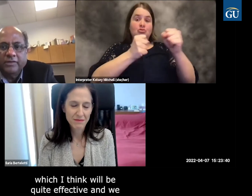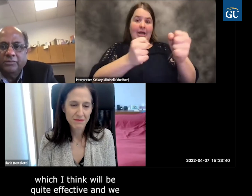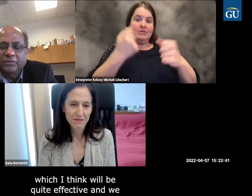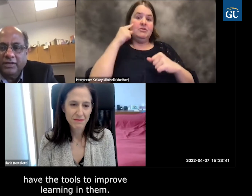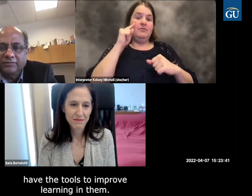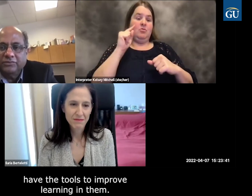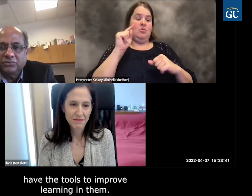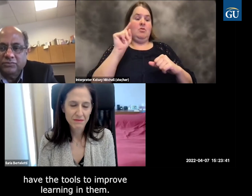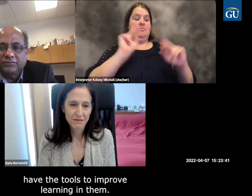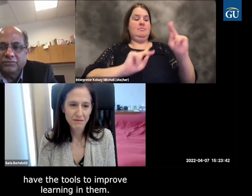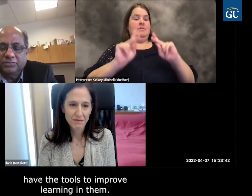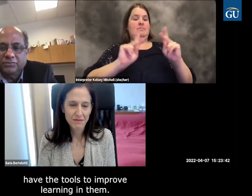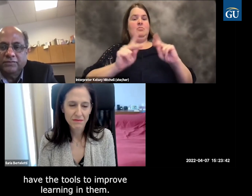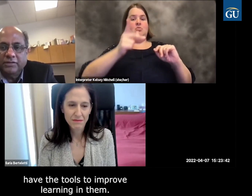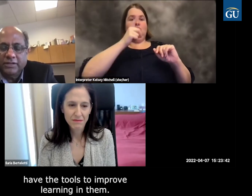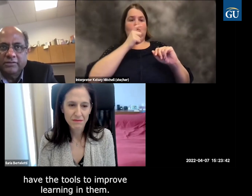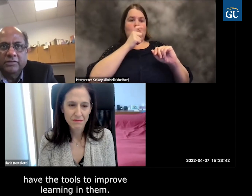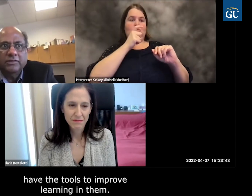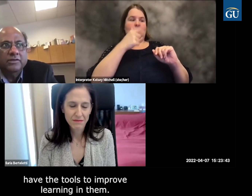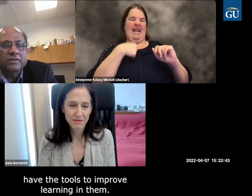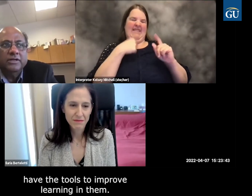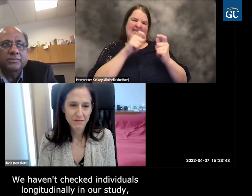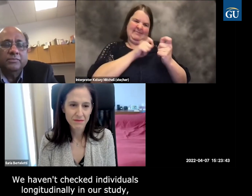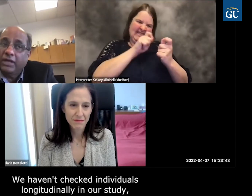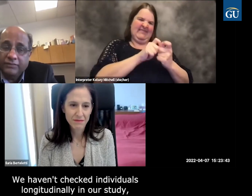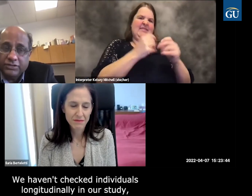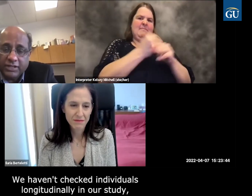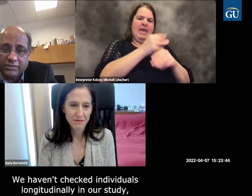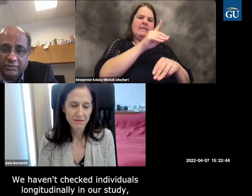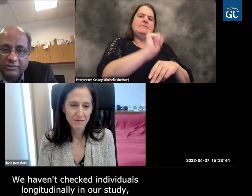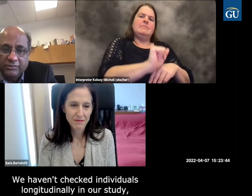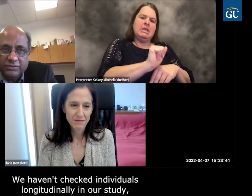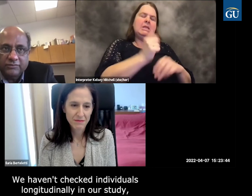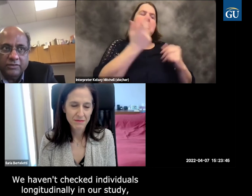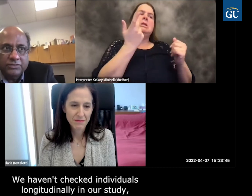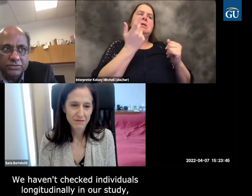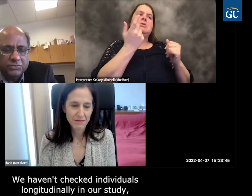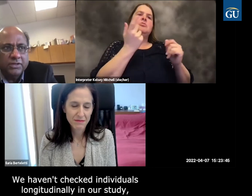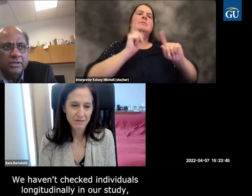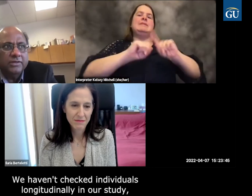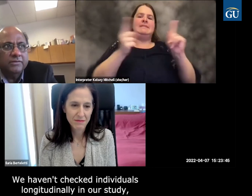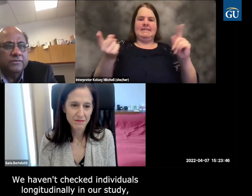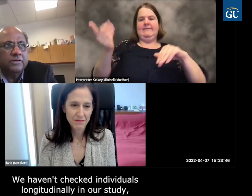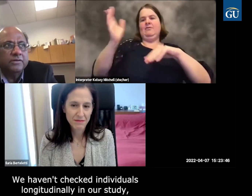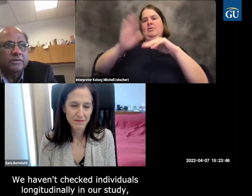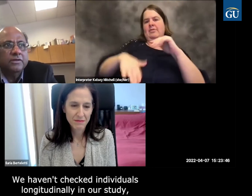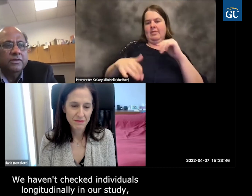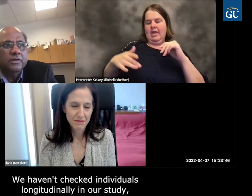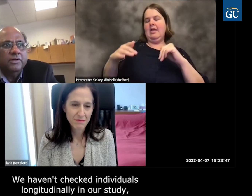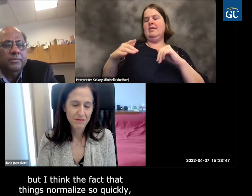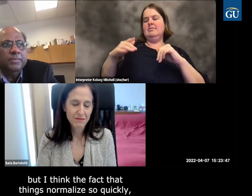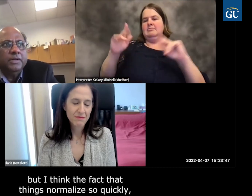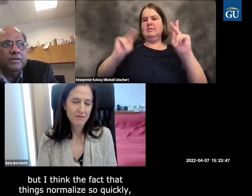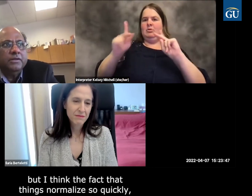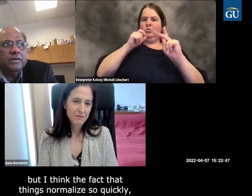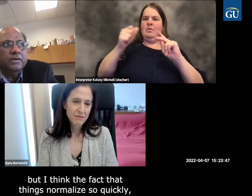and we have the tools to improve learning in them we haven't tracked individuals longitudinally in our study